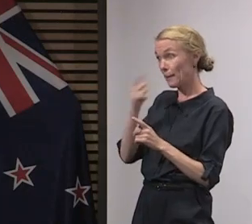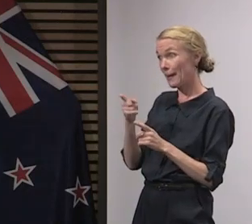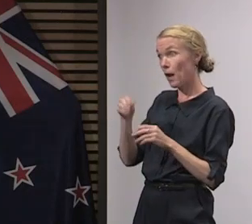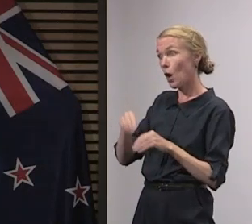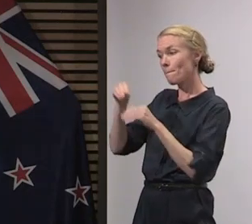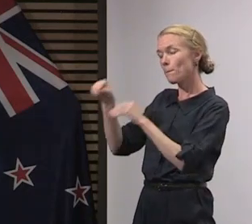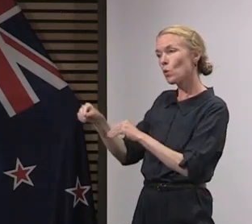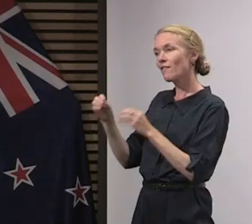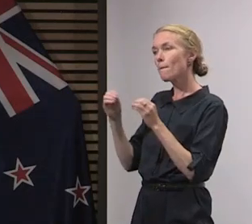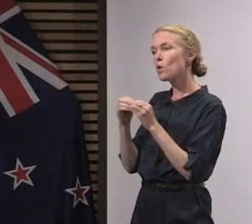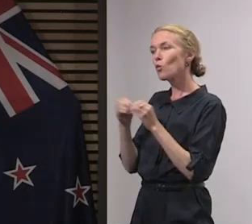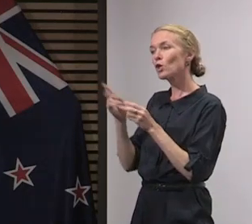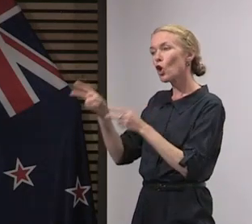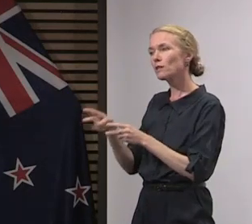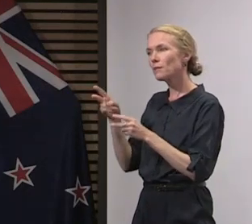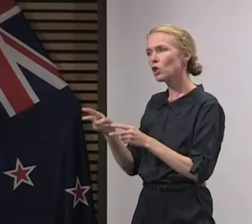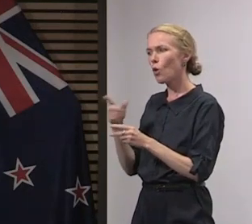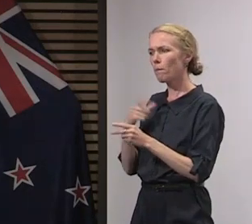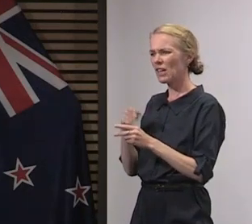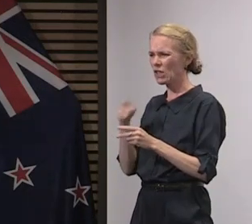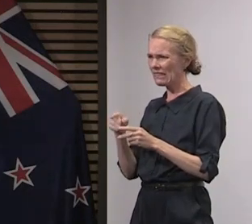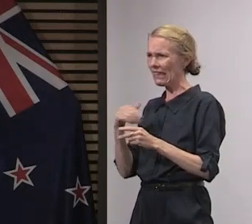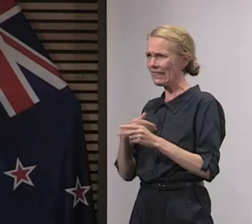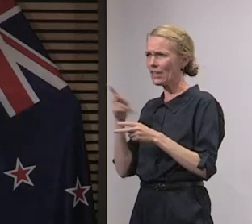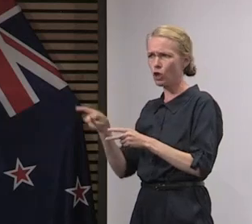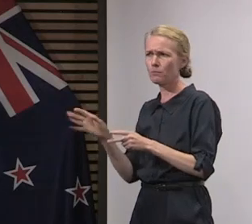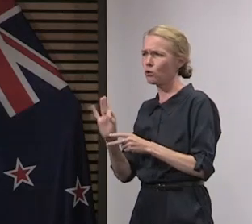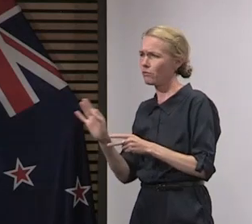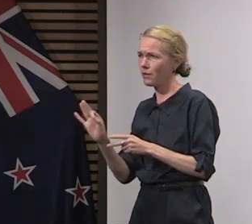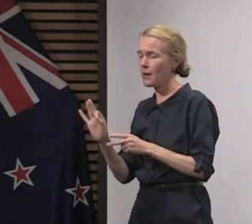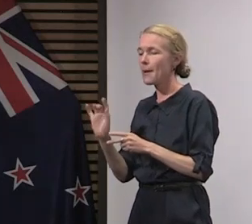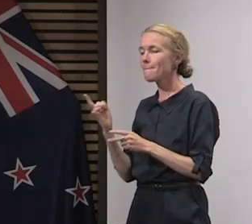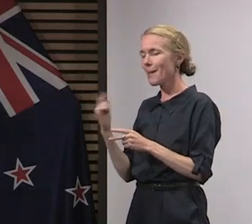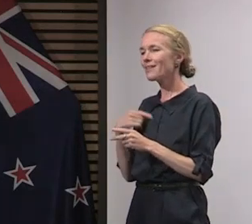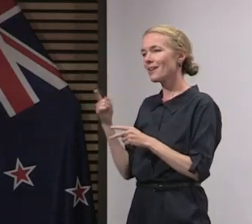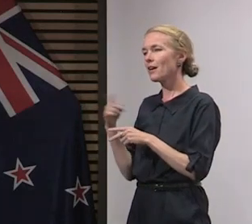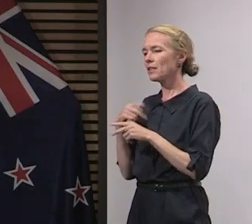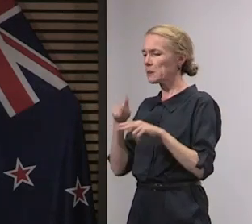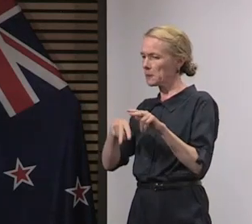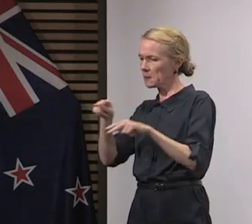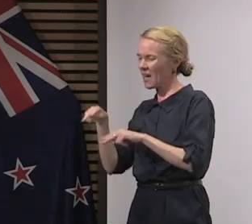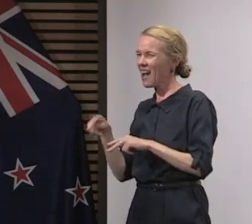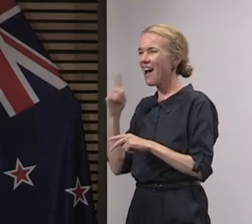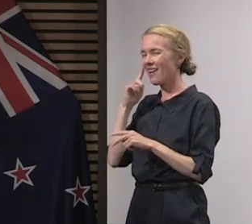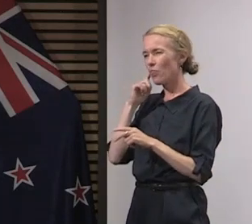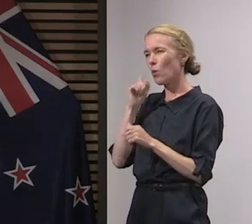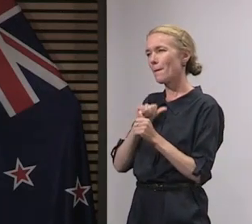care - and I must say that the 20 people that have been transferred to Burwood, it is not because they need hospital